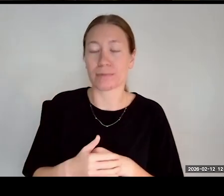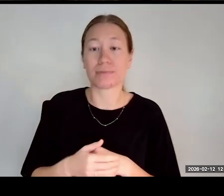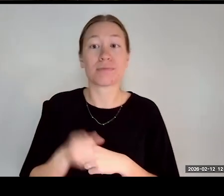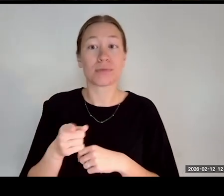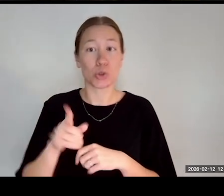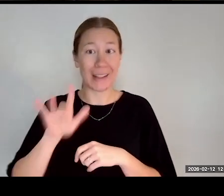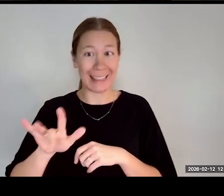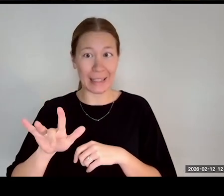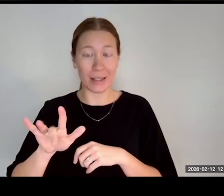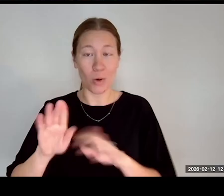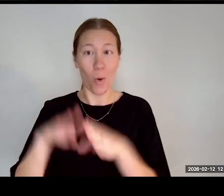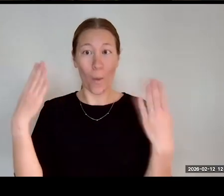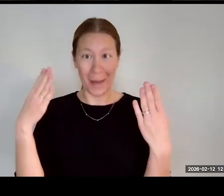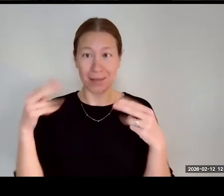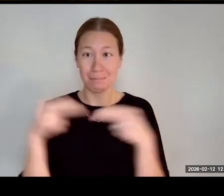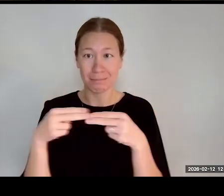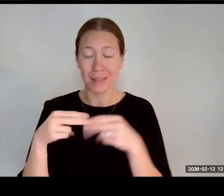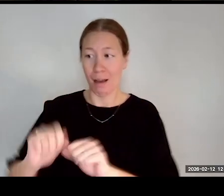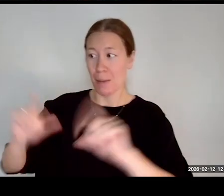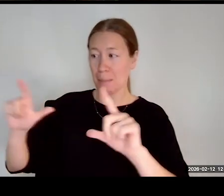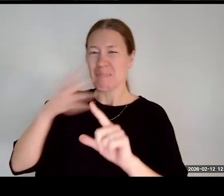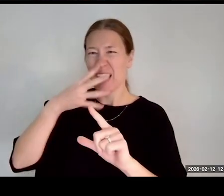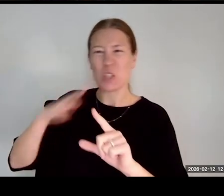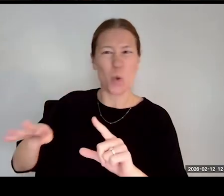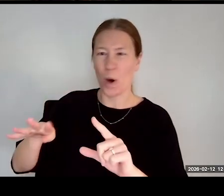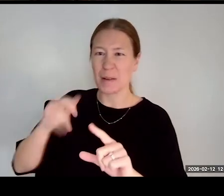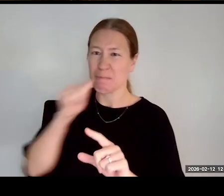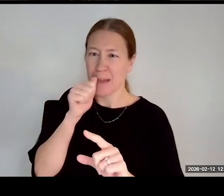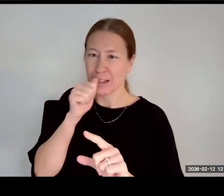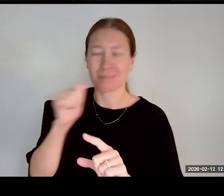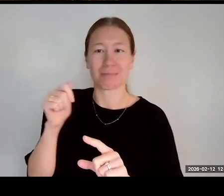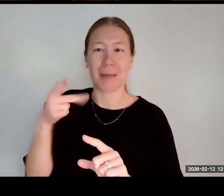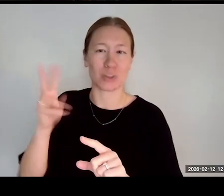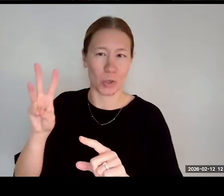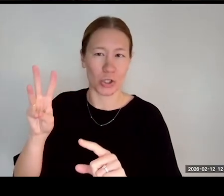Please ignore the password field and instead click on the read-only button in the lower left